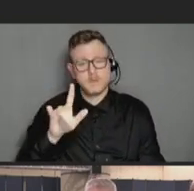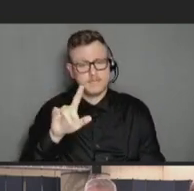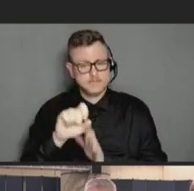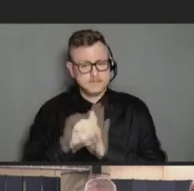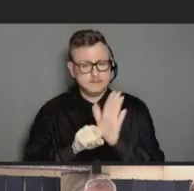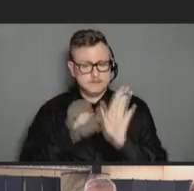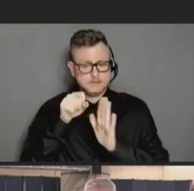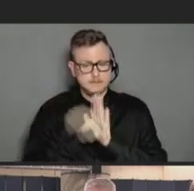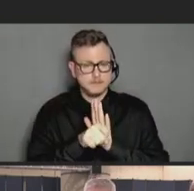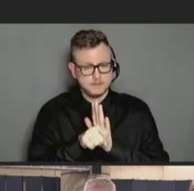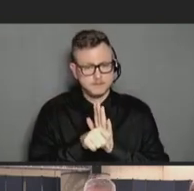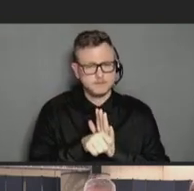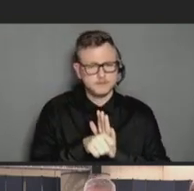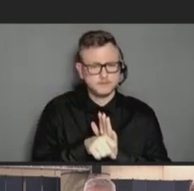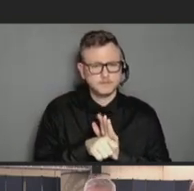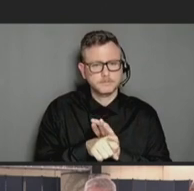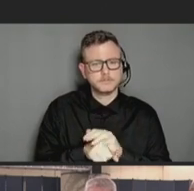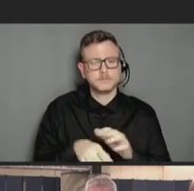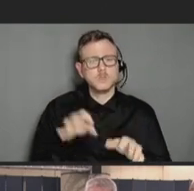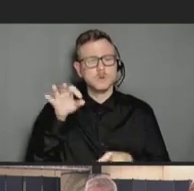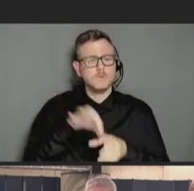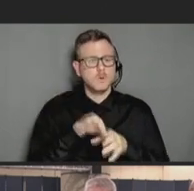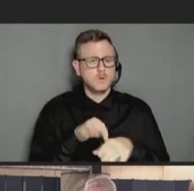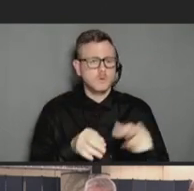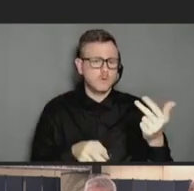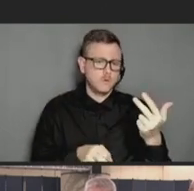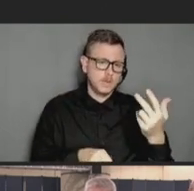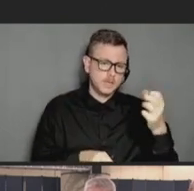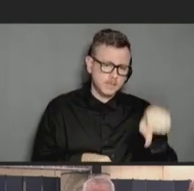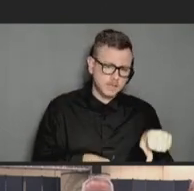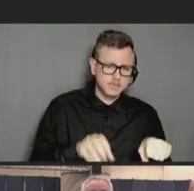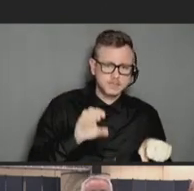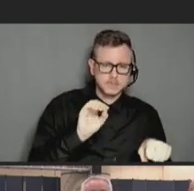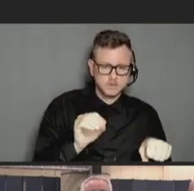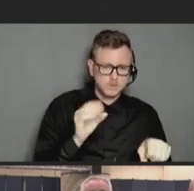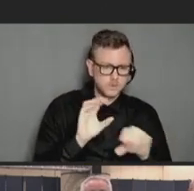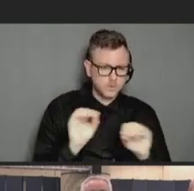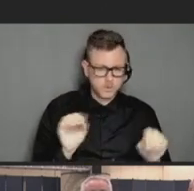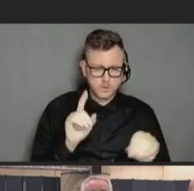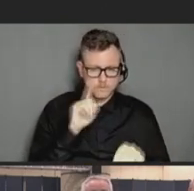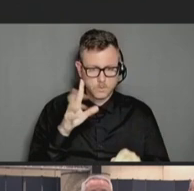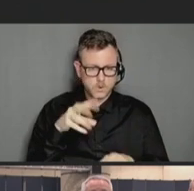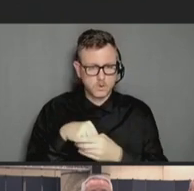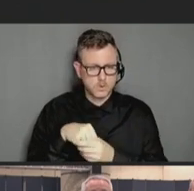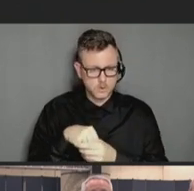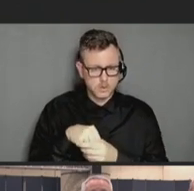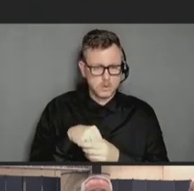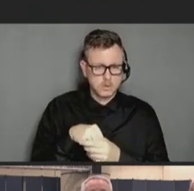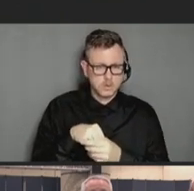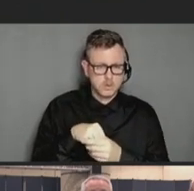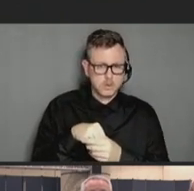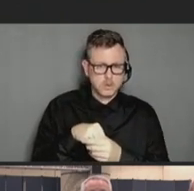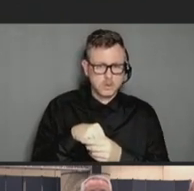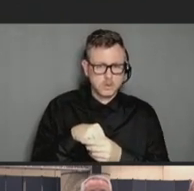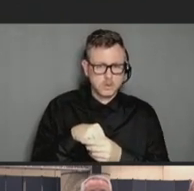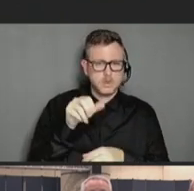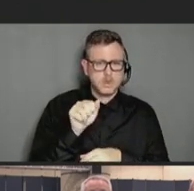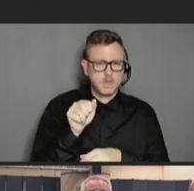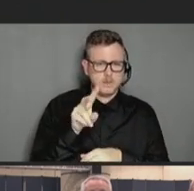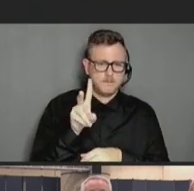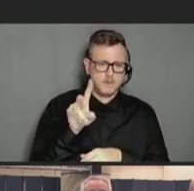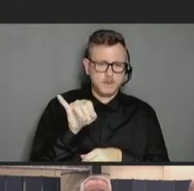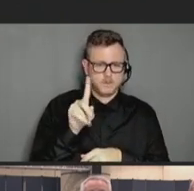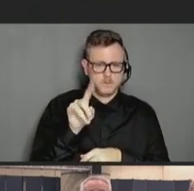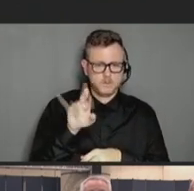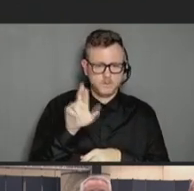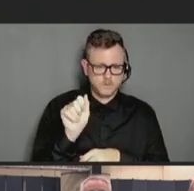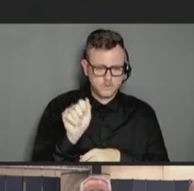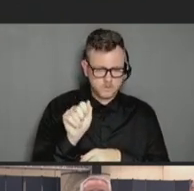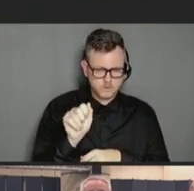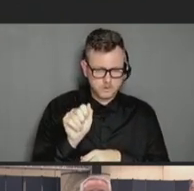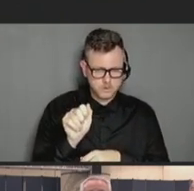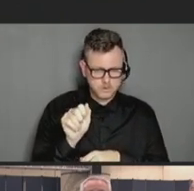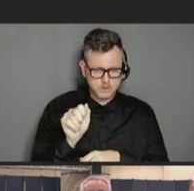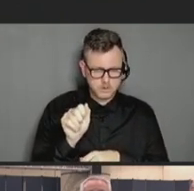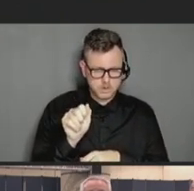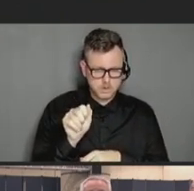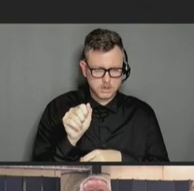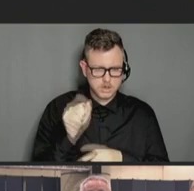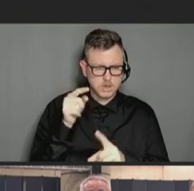The vote was 13 years and 0 no for the inclusion of the A/Victoria for the egg-based vaccine